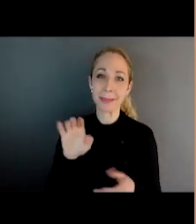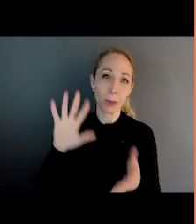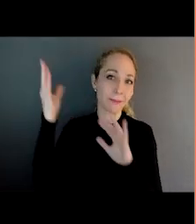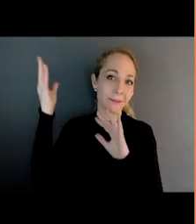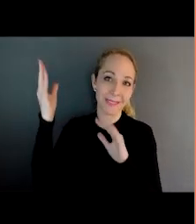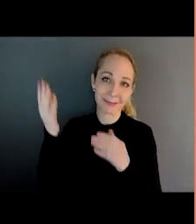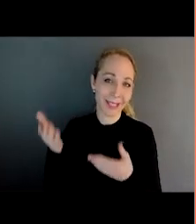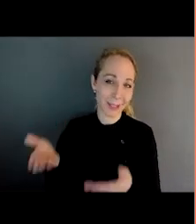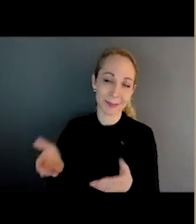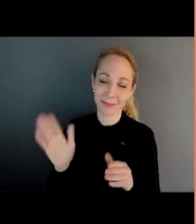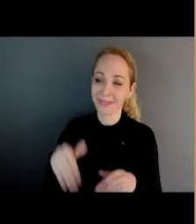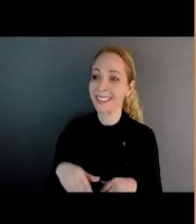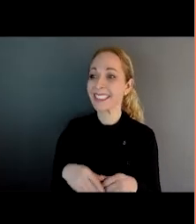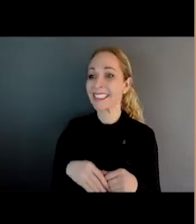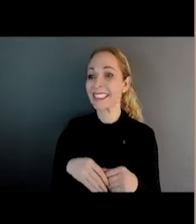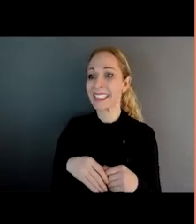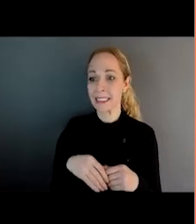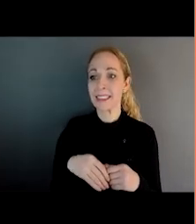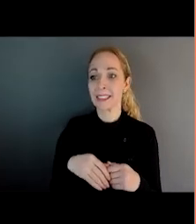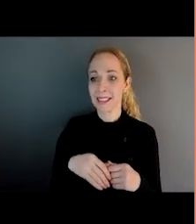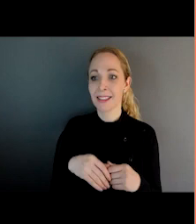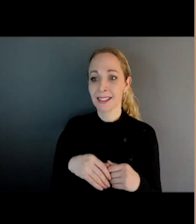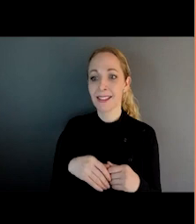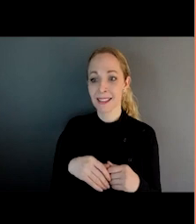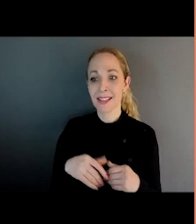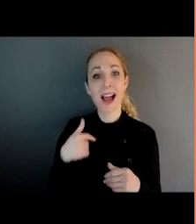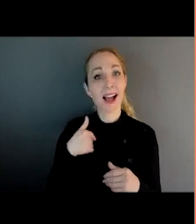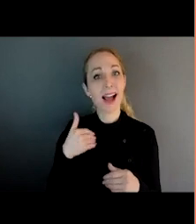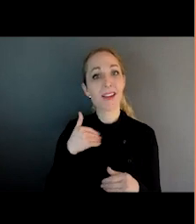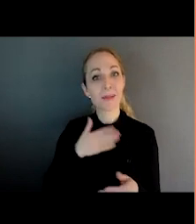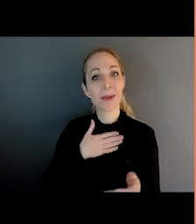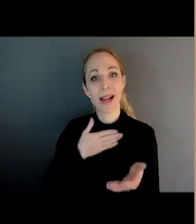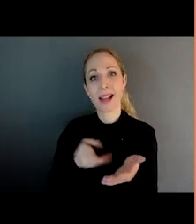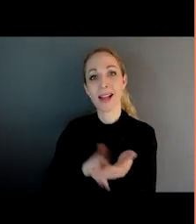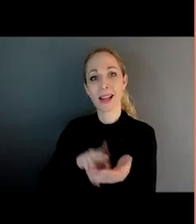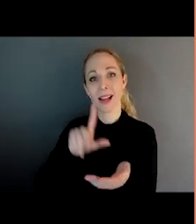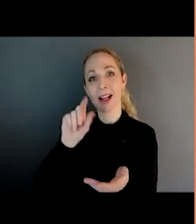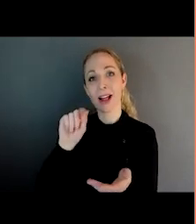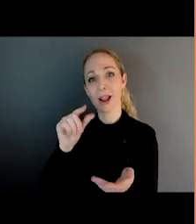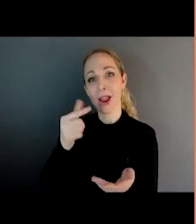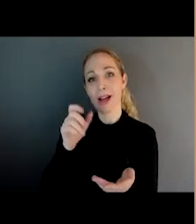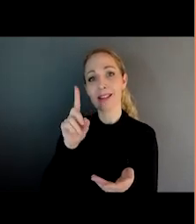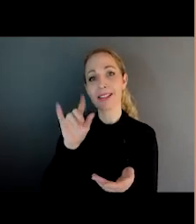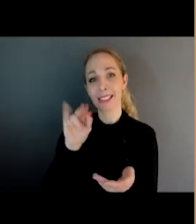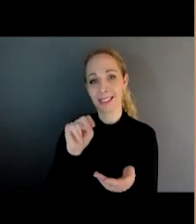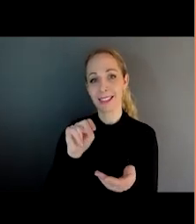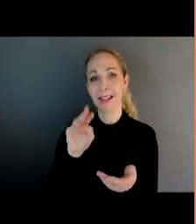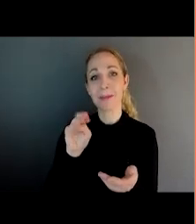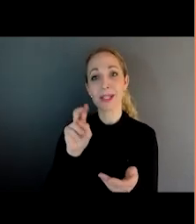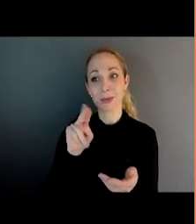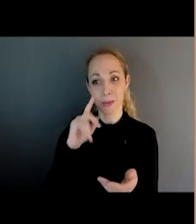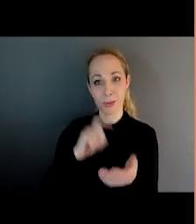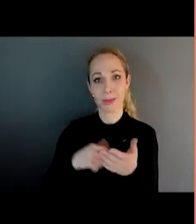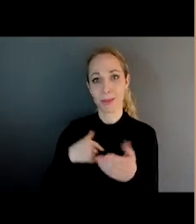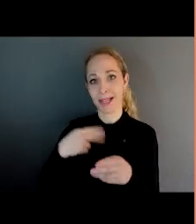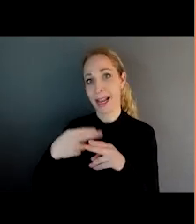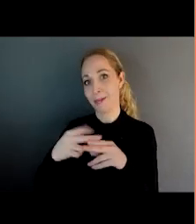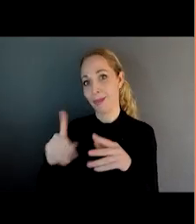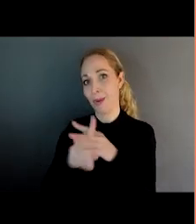ALL RIGHT. SO I HAVE MY LOGGED IN MENU AND NOTICE THAT MY NAME IS SHOWING UP IN THE MENU.